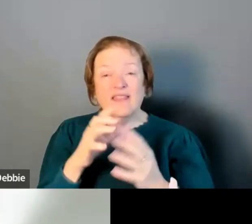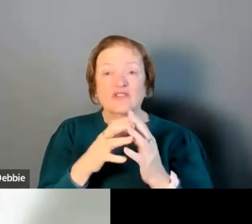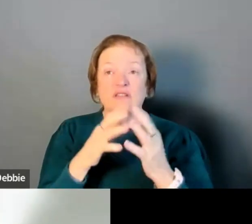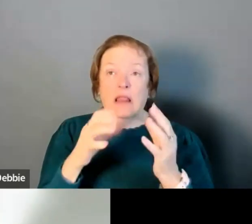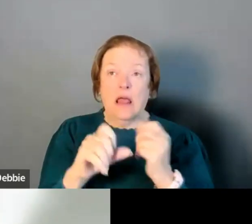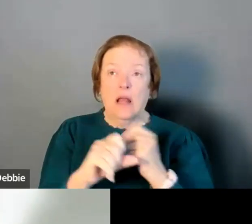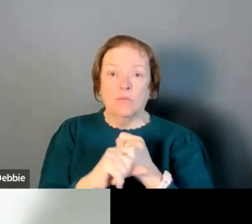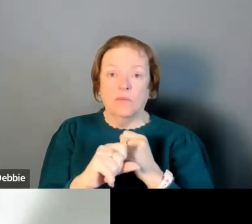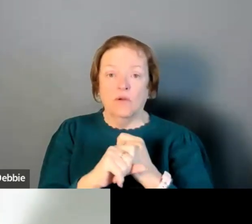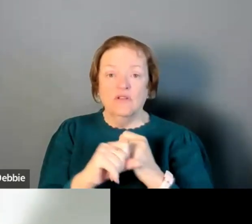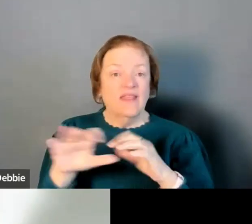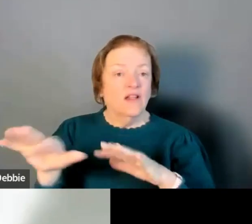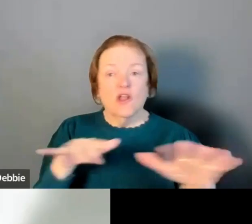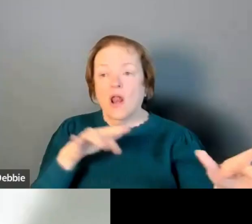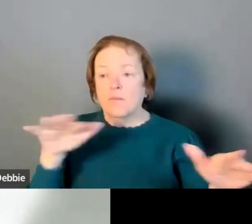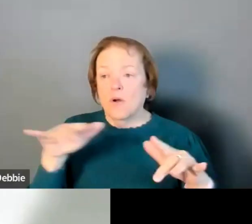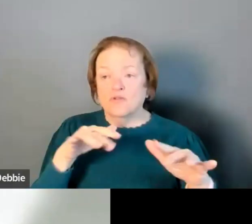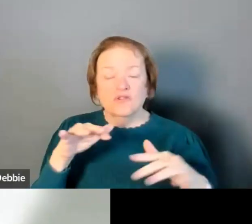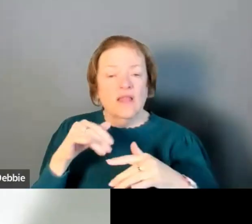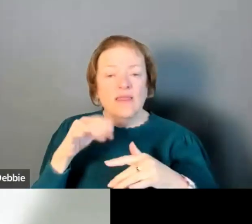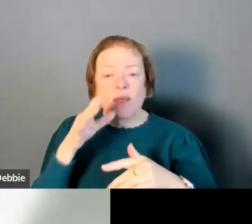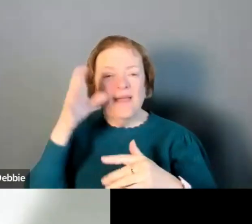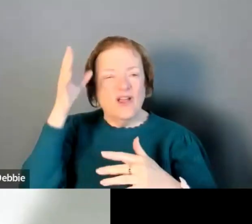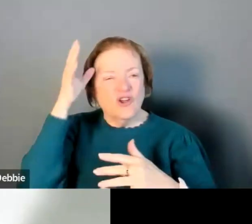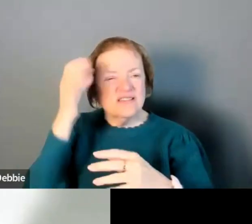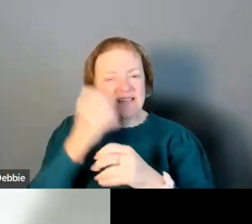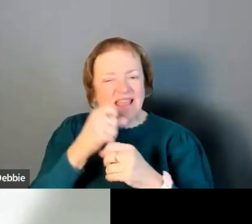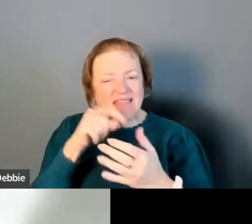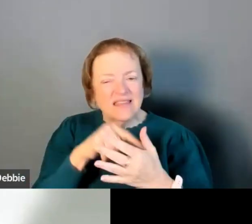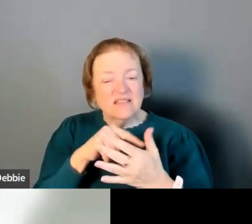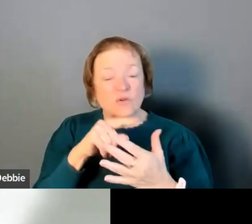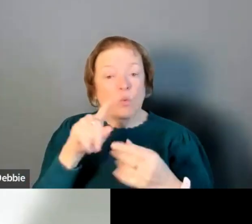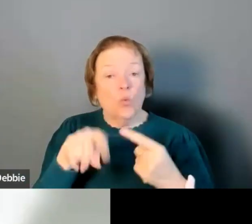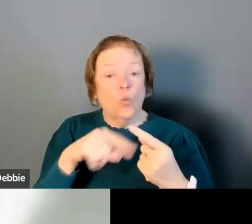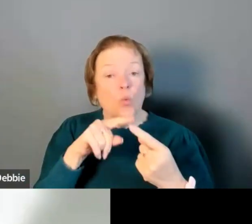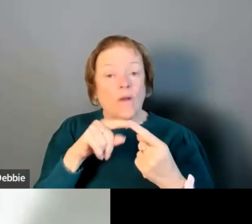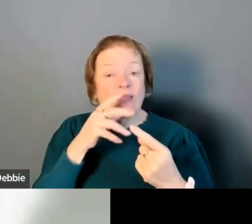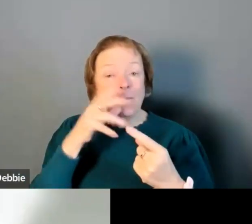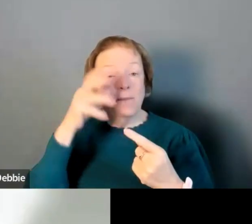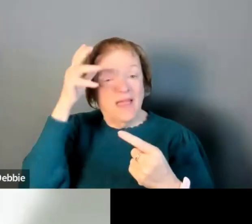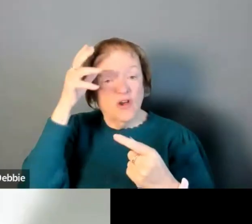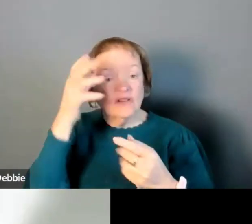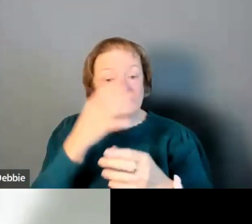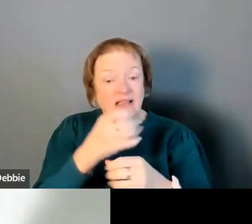parents get all these things and have no idea. So ask the parent when they got their hearing aids, did they, by chance, give them something?